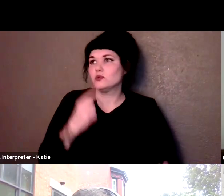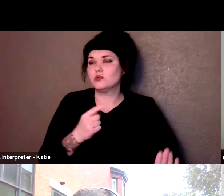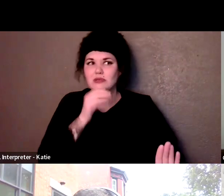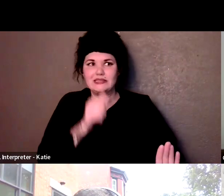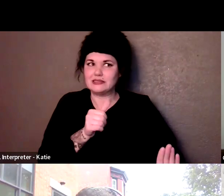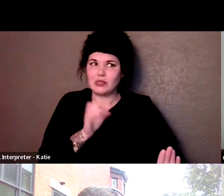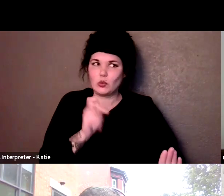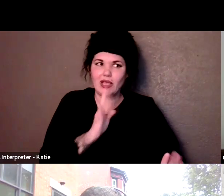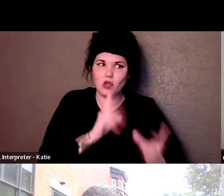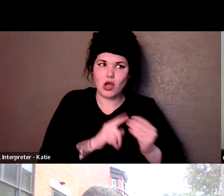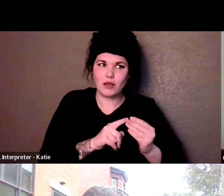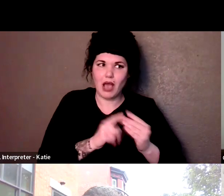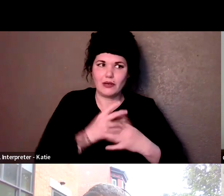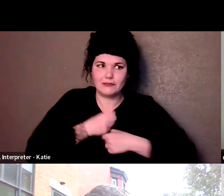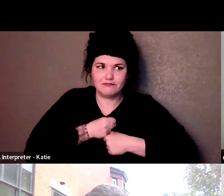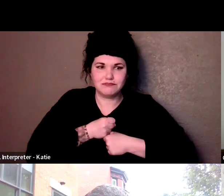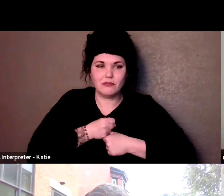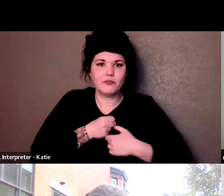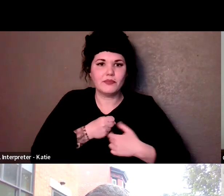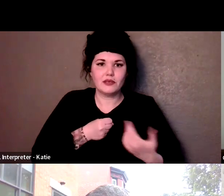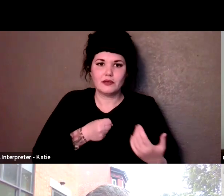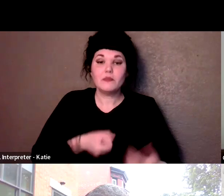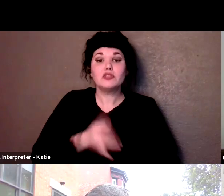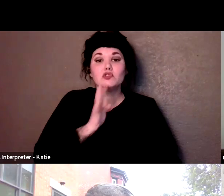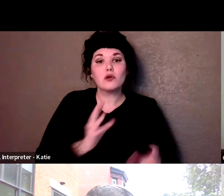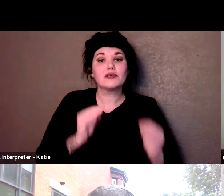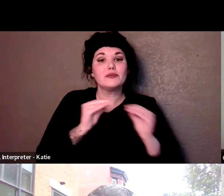it lets people know it's okay to do that. And hopefully we can normalize the conversation about